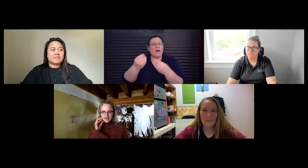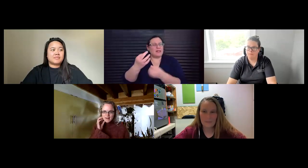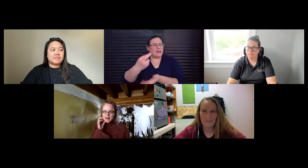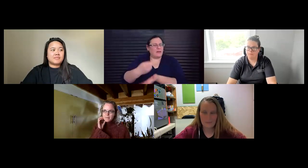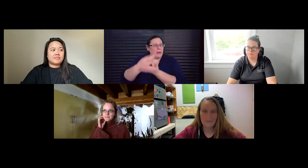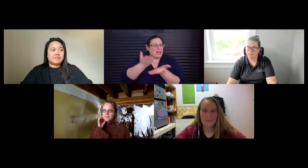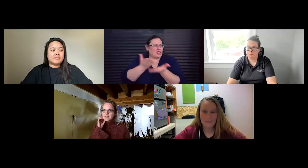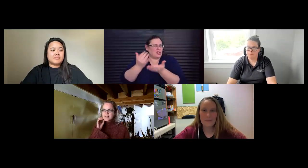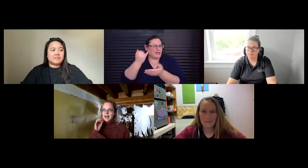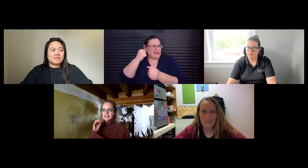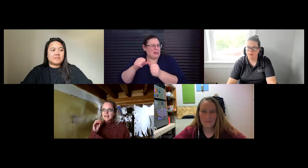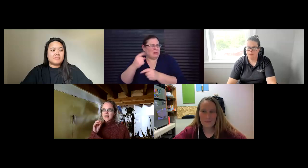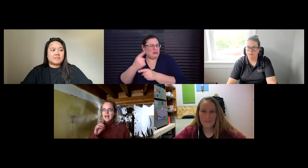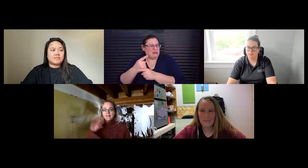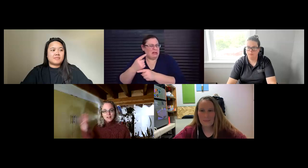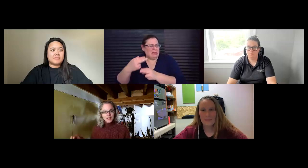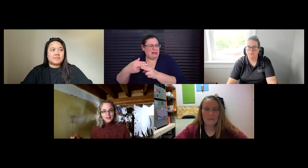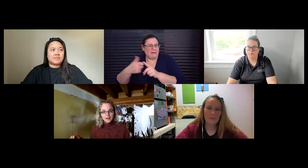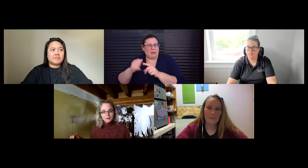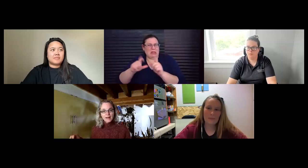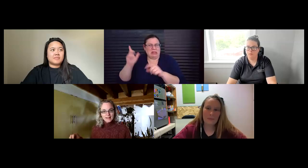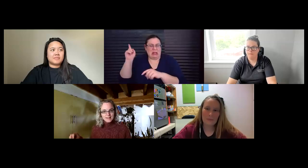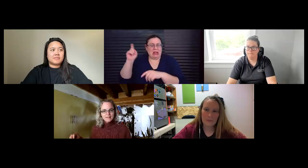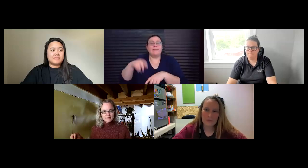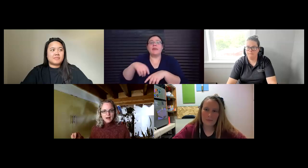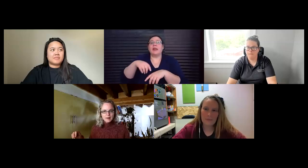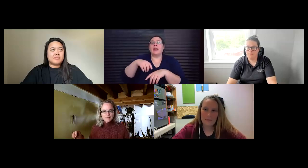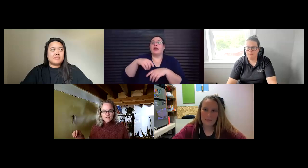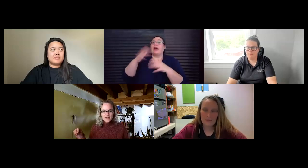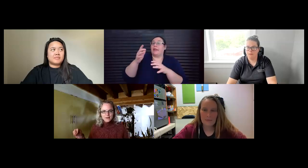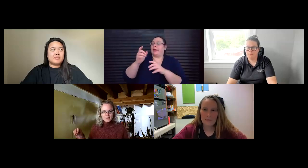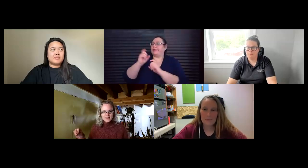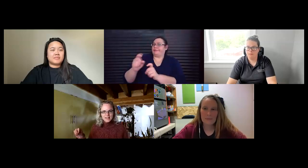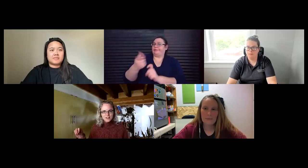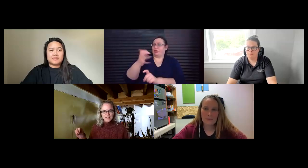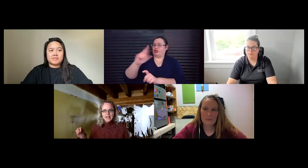right from the slides. And you got a grant from that organization.